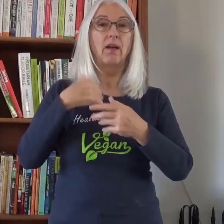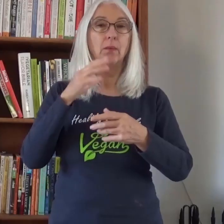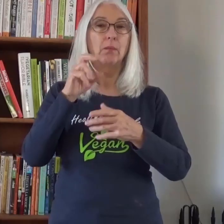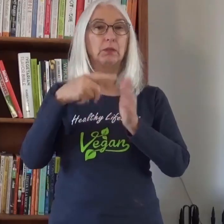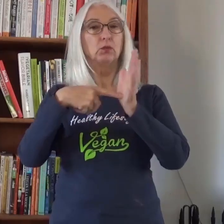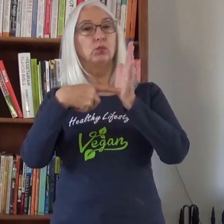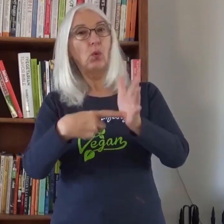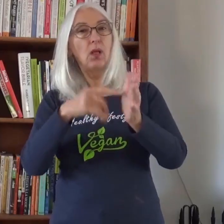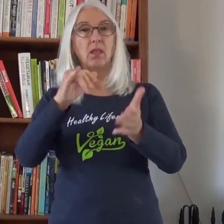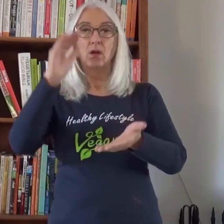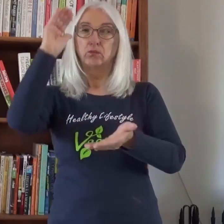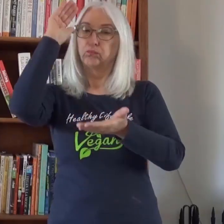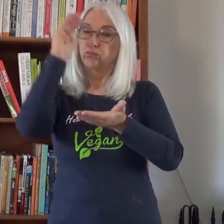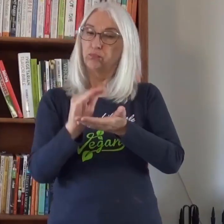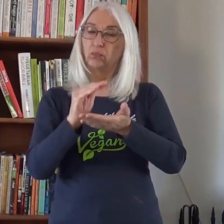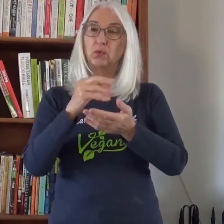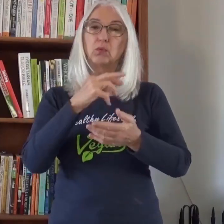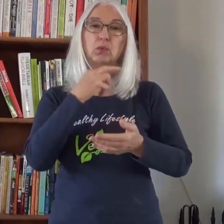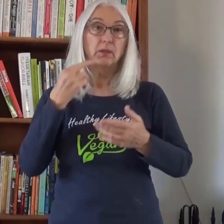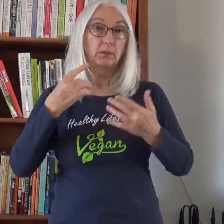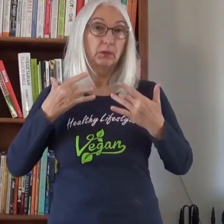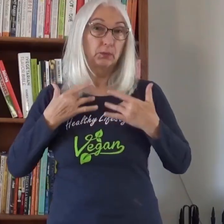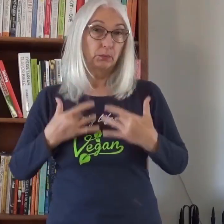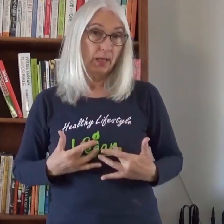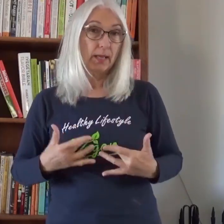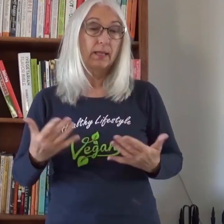has been shown to reduces the risk of depression.